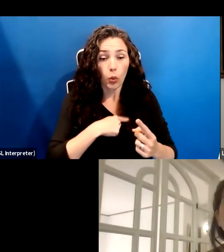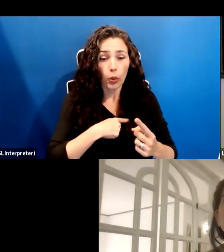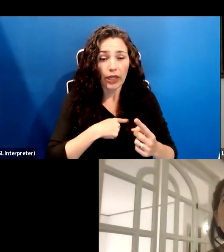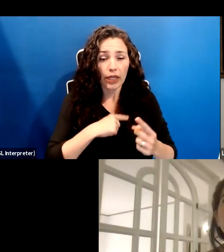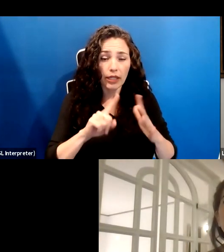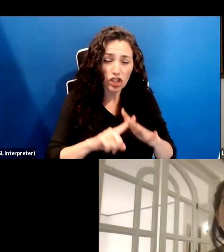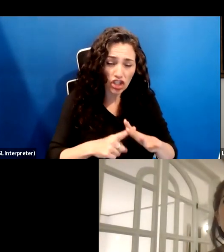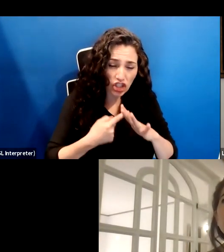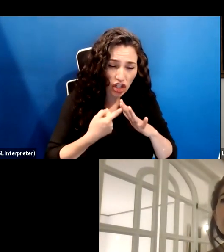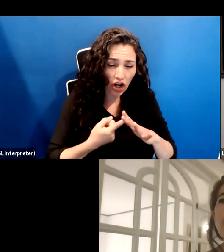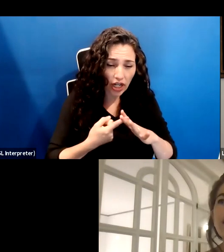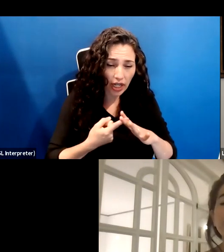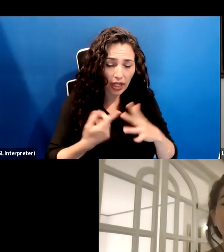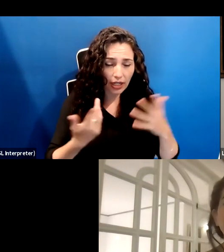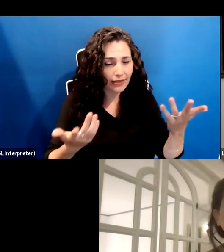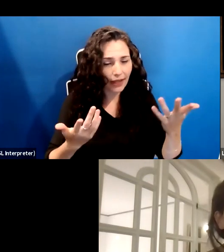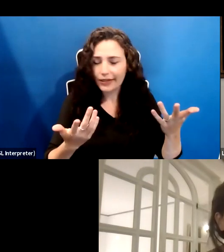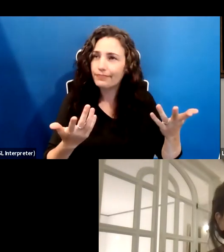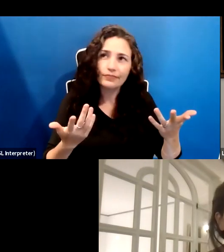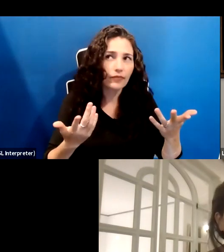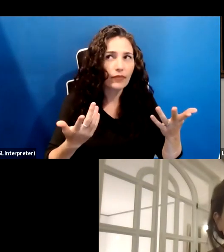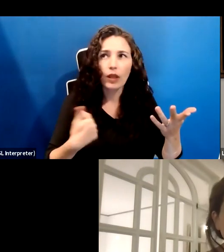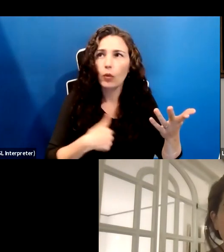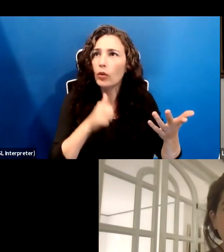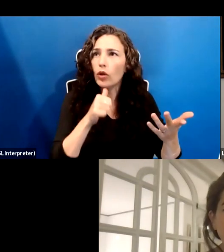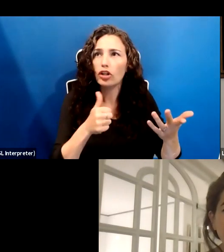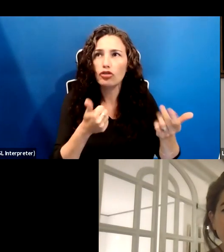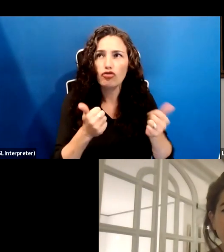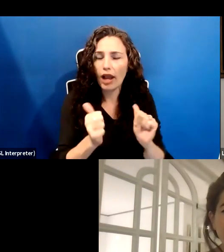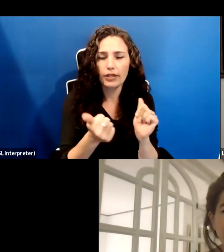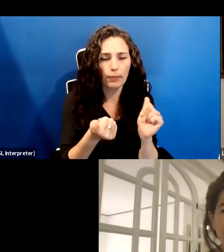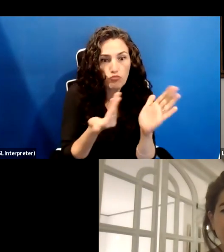you know, we also weren't trying to prove anything. We were following a story, right?